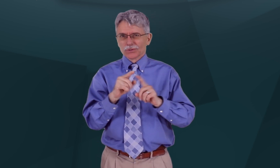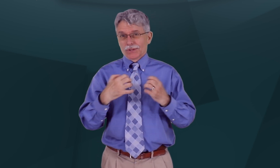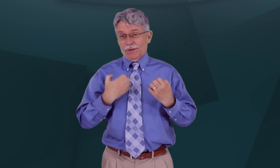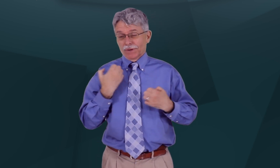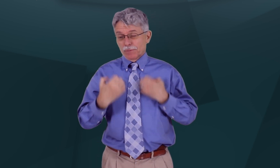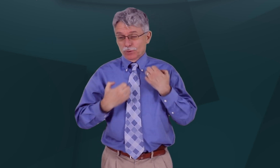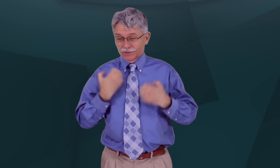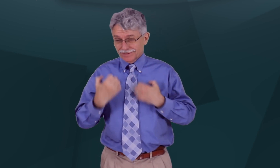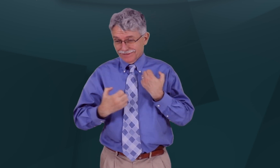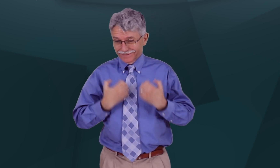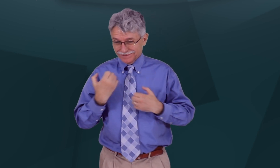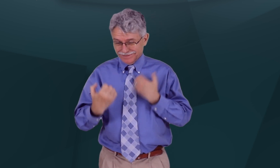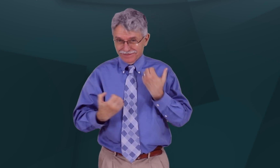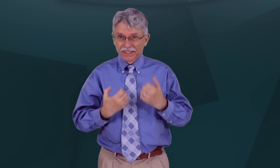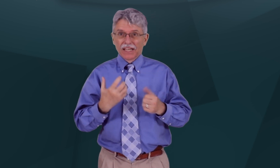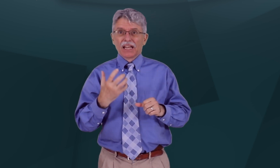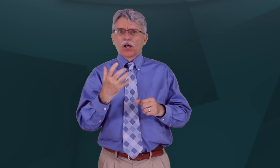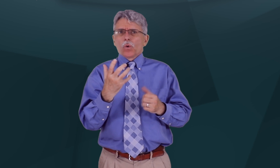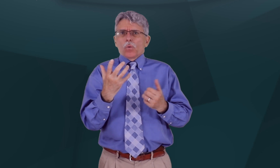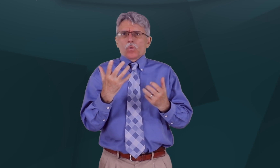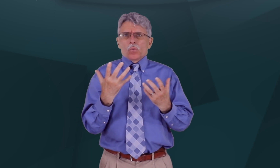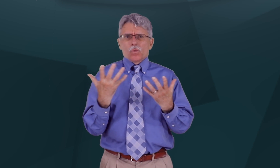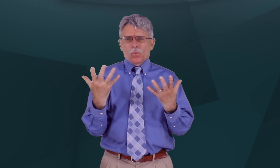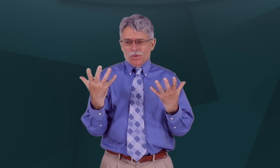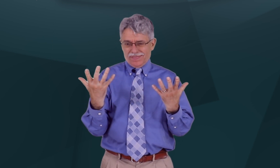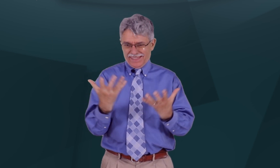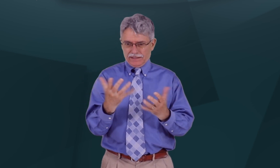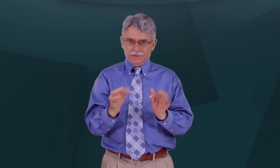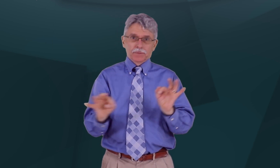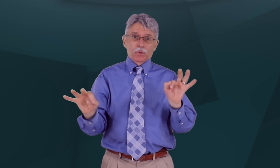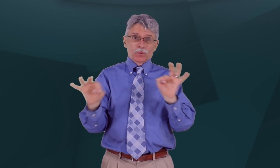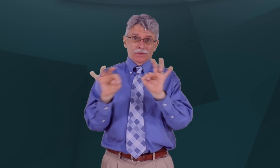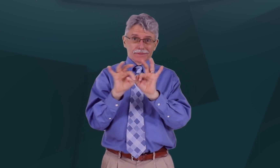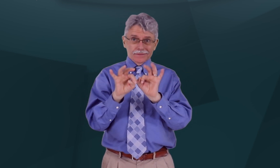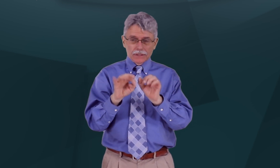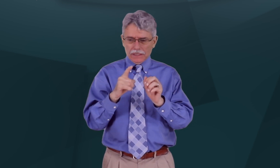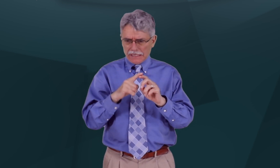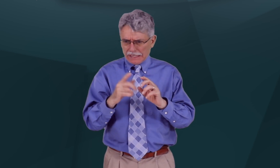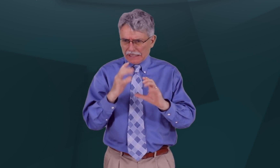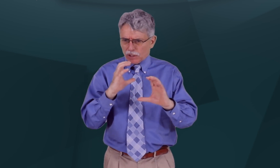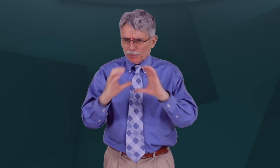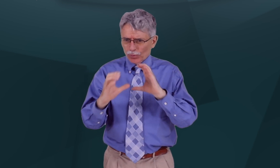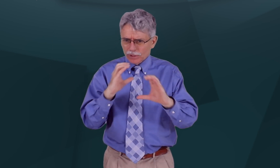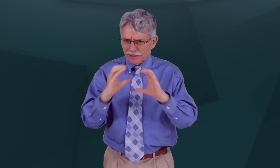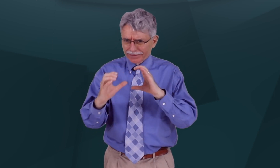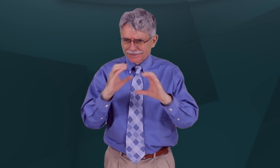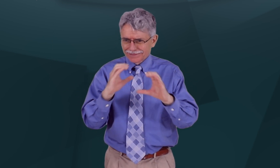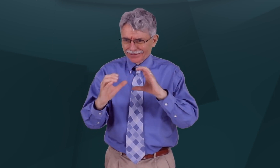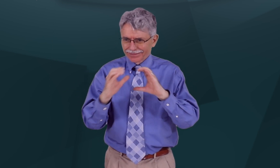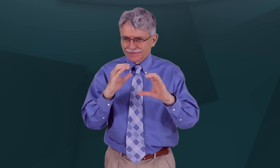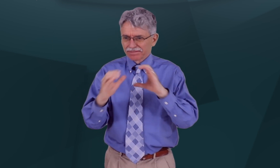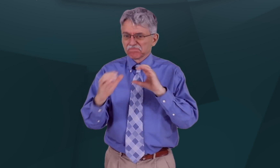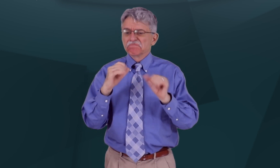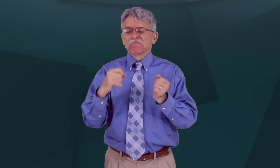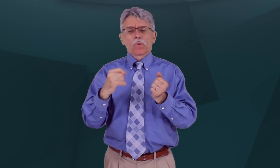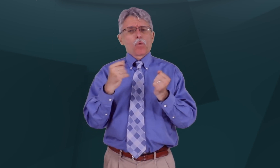We've talked -- but we also need to talk about emotion. And that's important. We talk about communication.